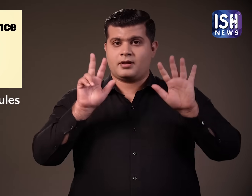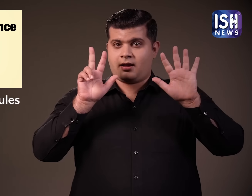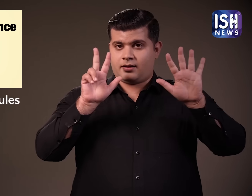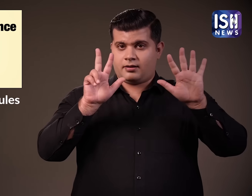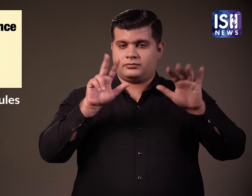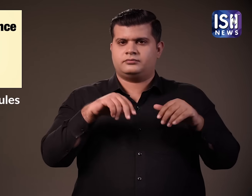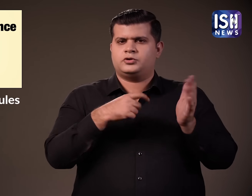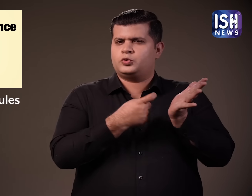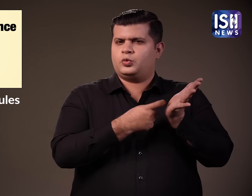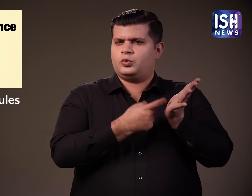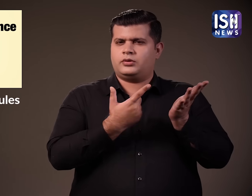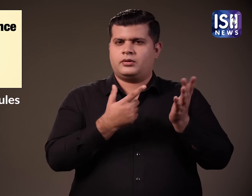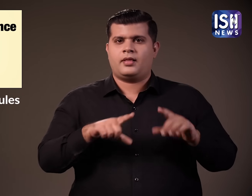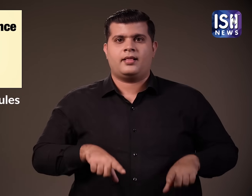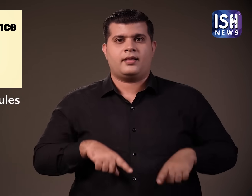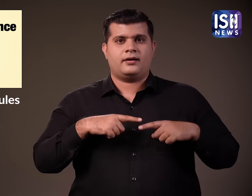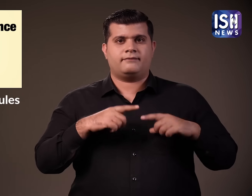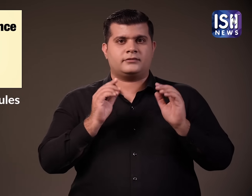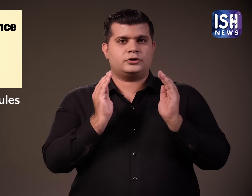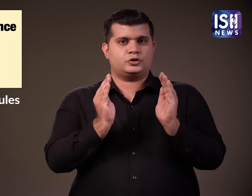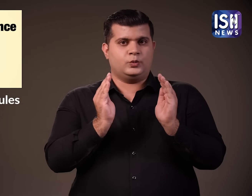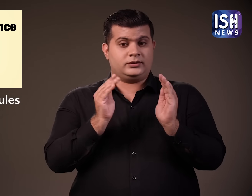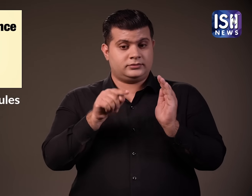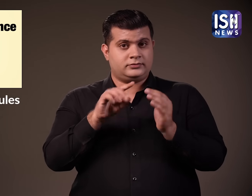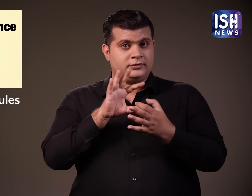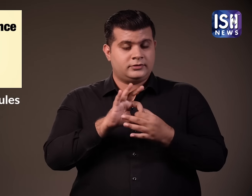8. Rule of Life Insurance